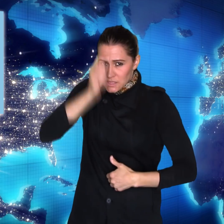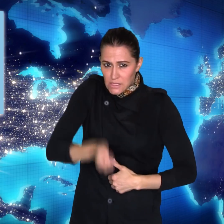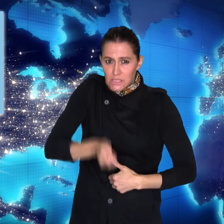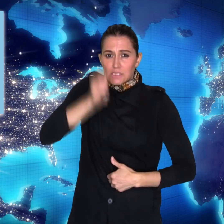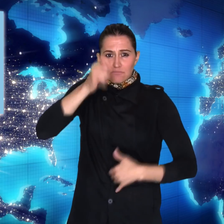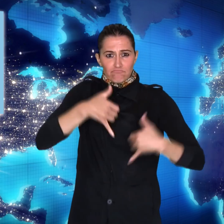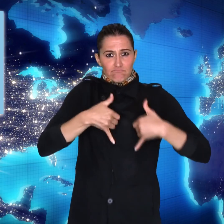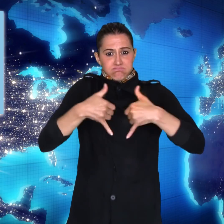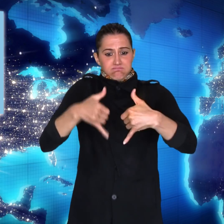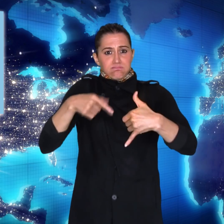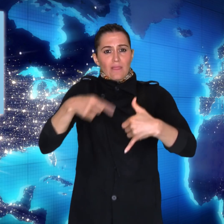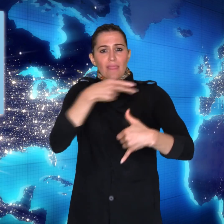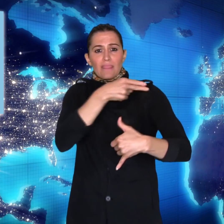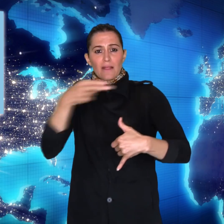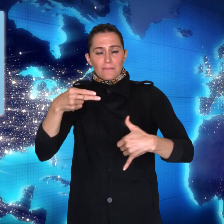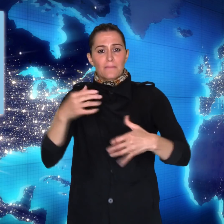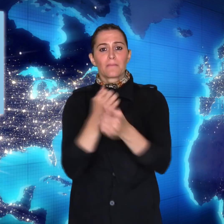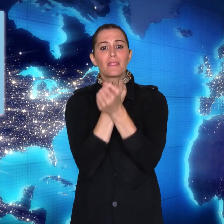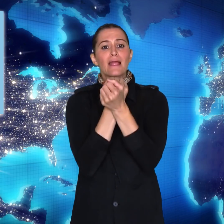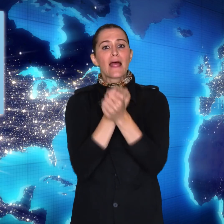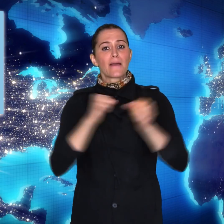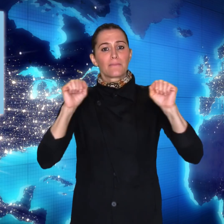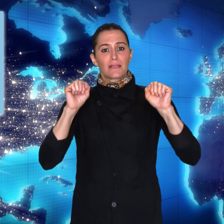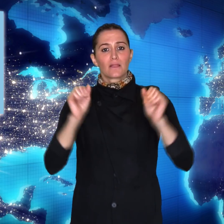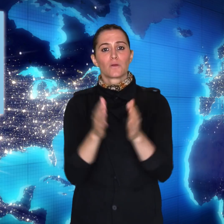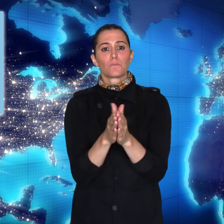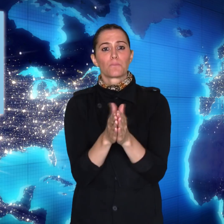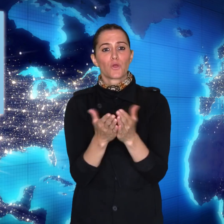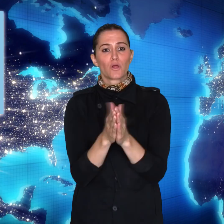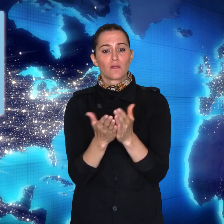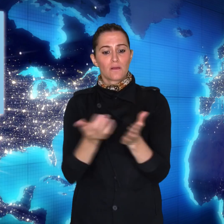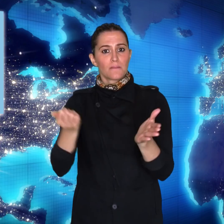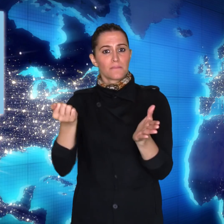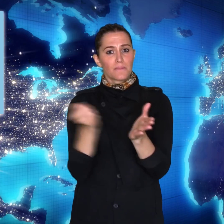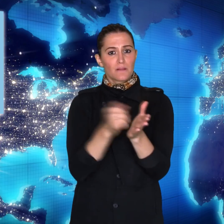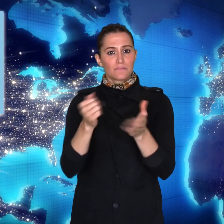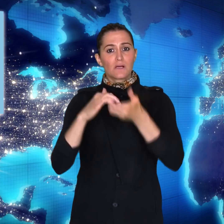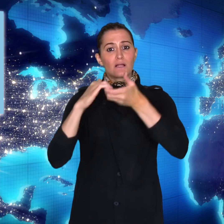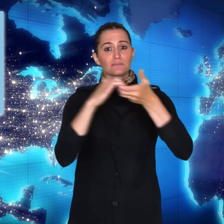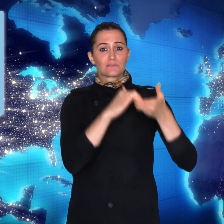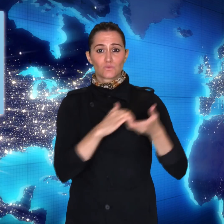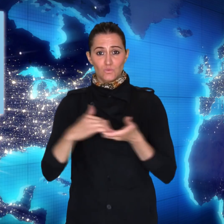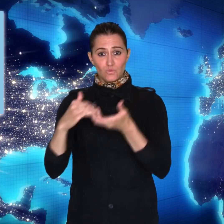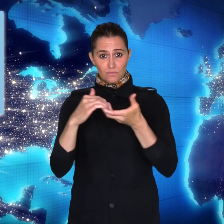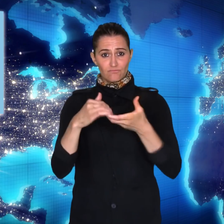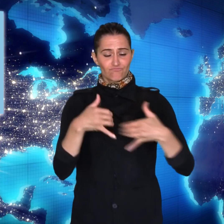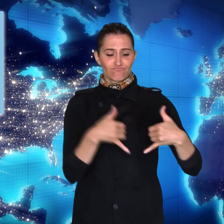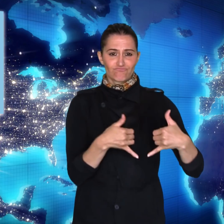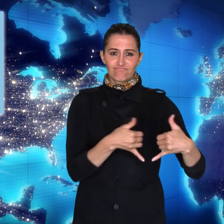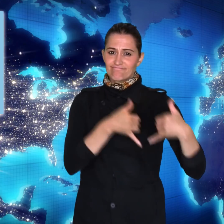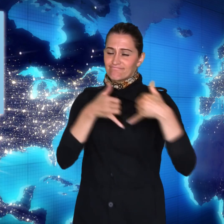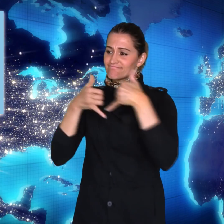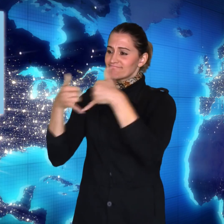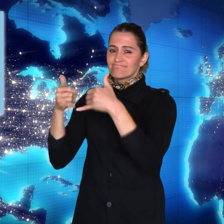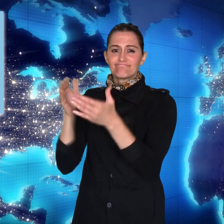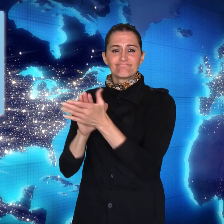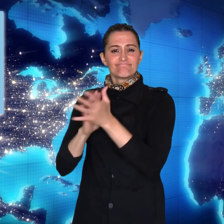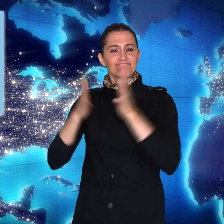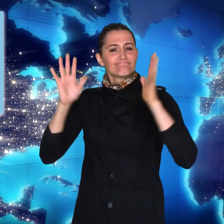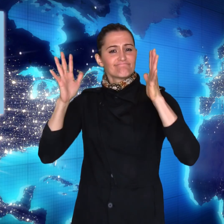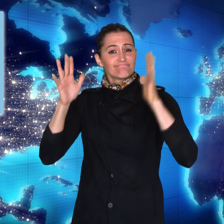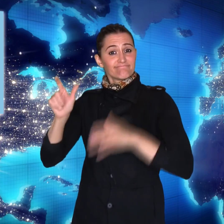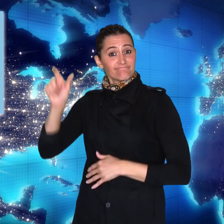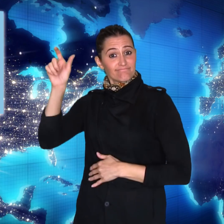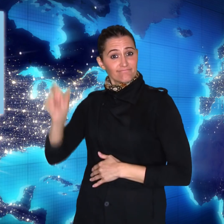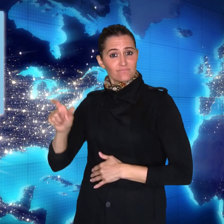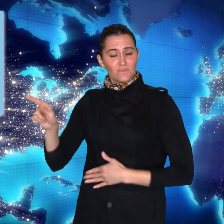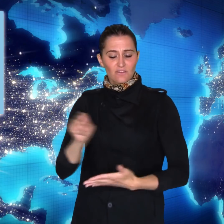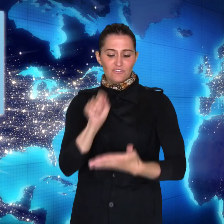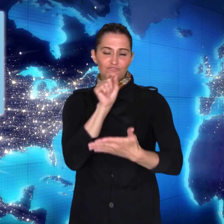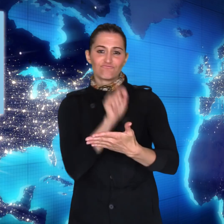writing a book about her Deaf Dalmatian